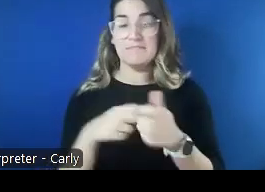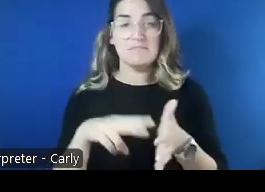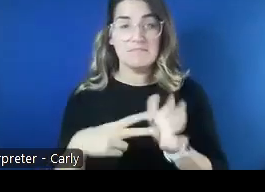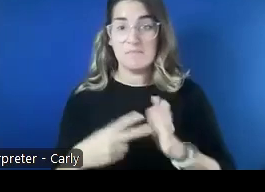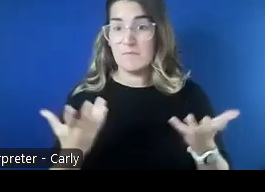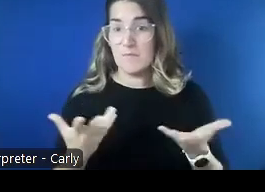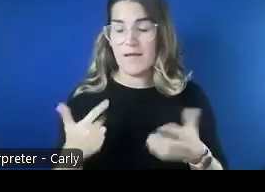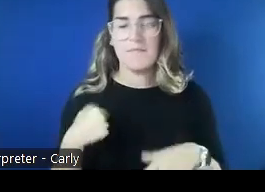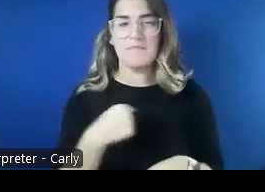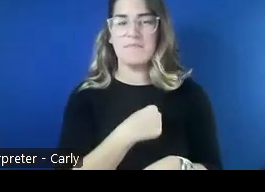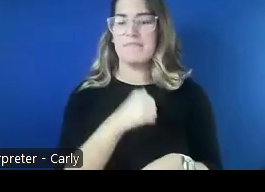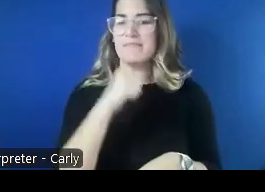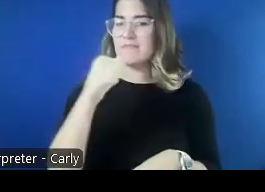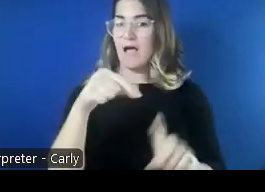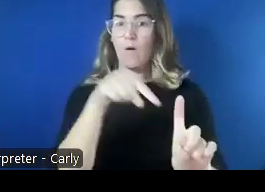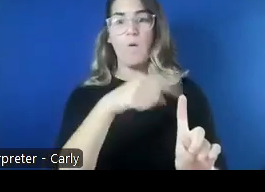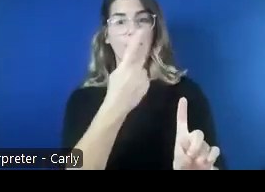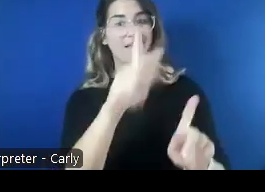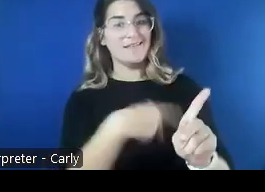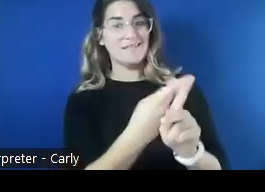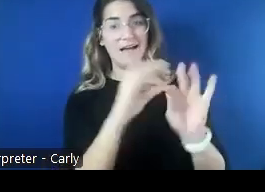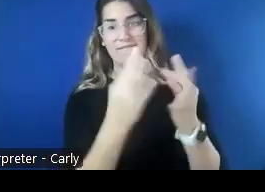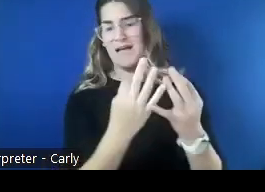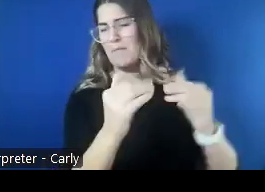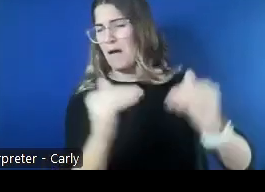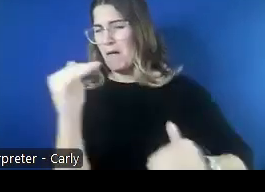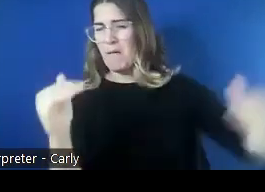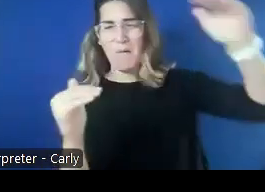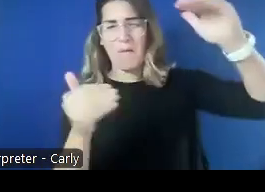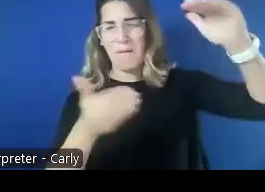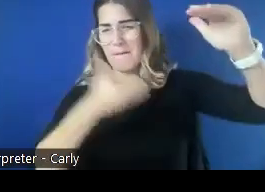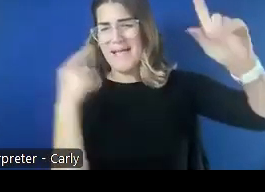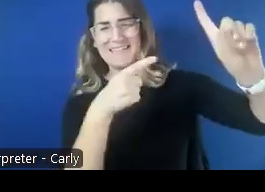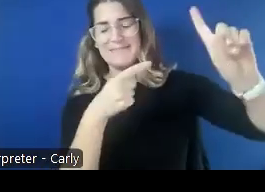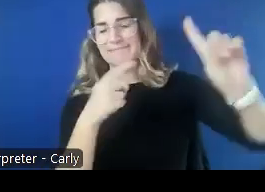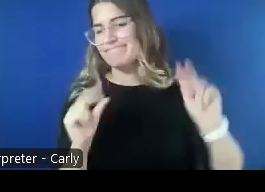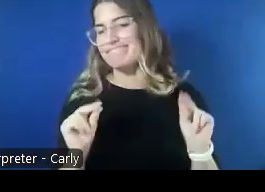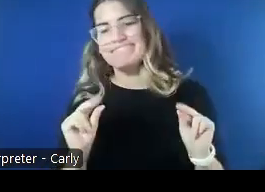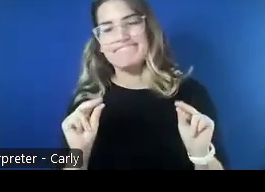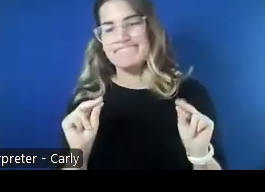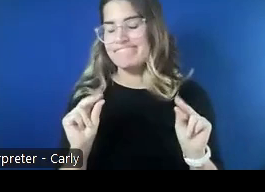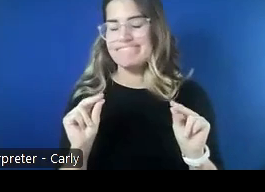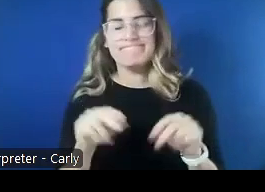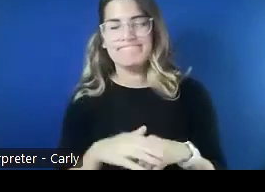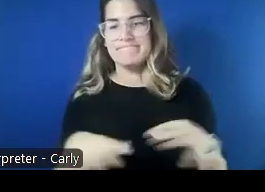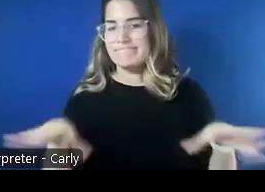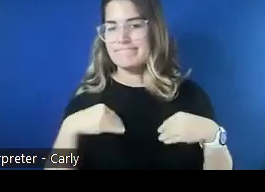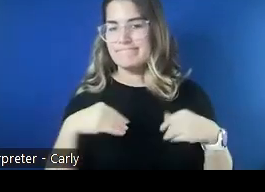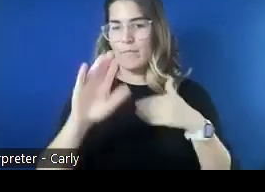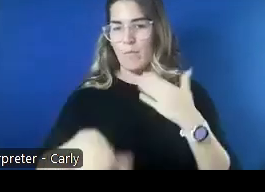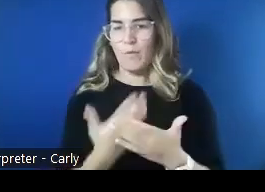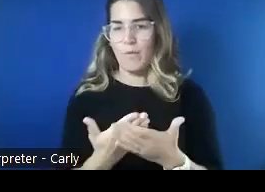hold one type of family as Superior and that we don't so then we're not um trying